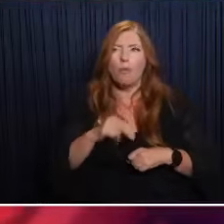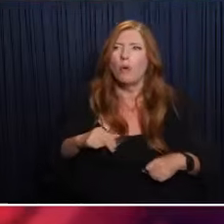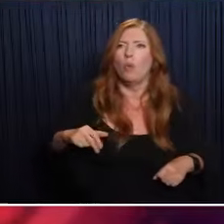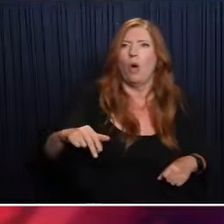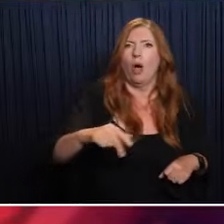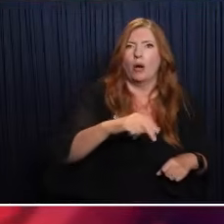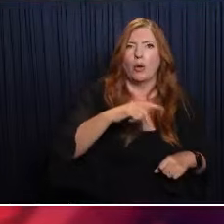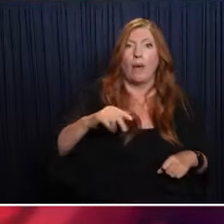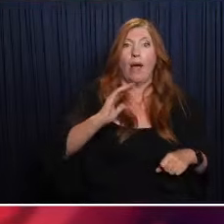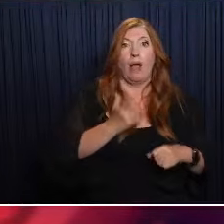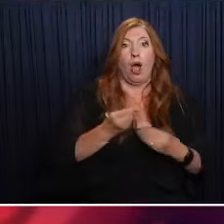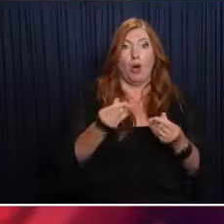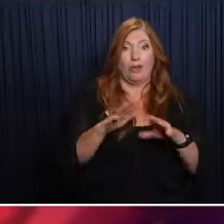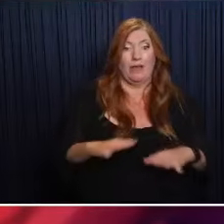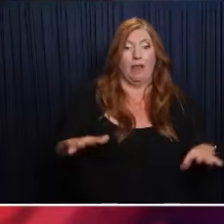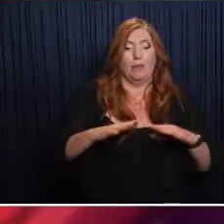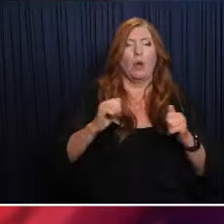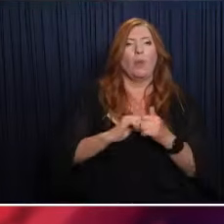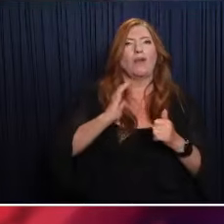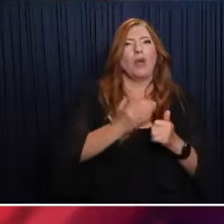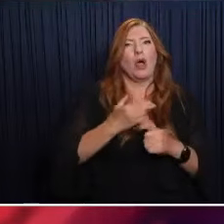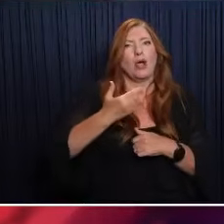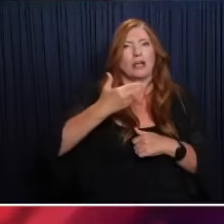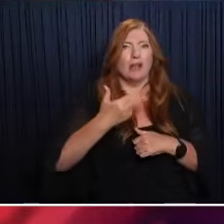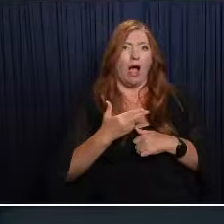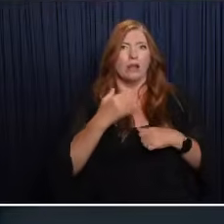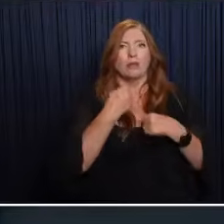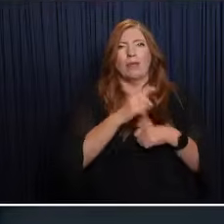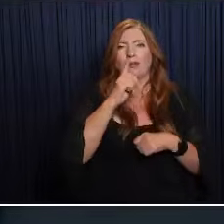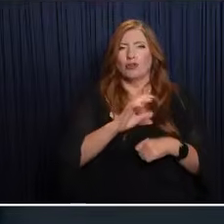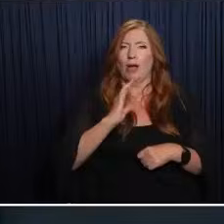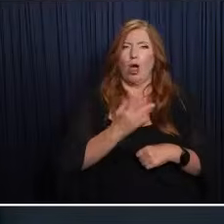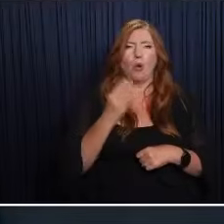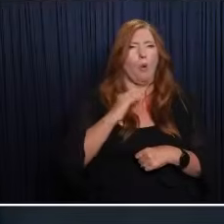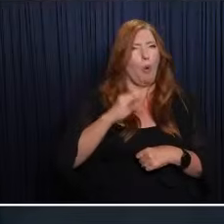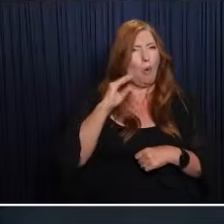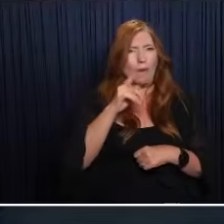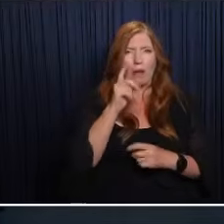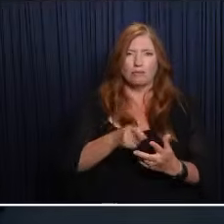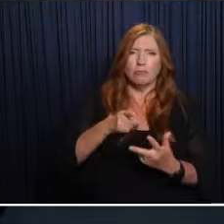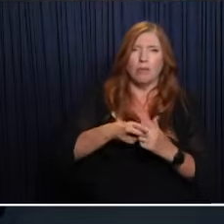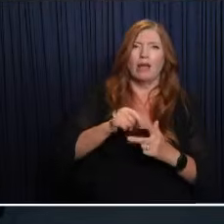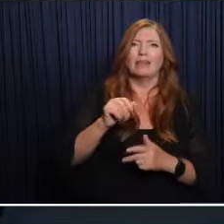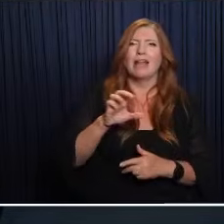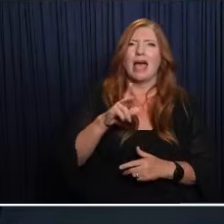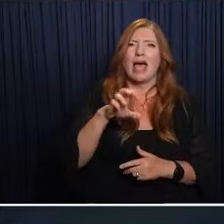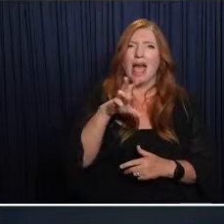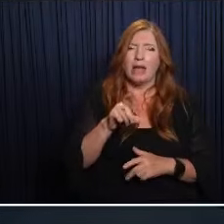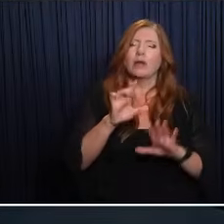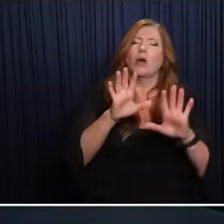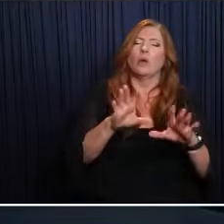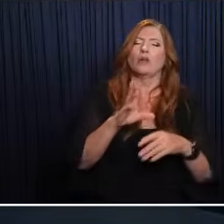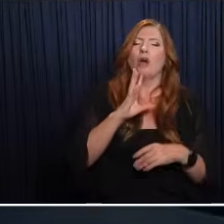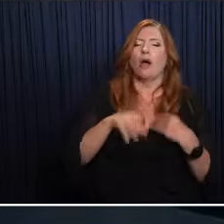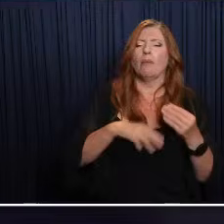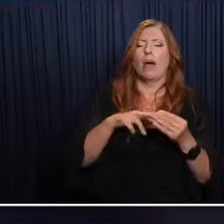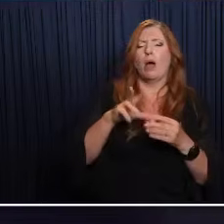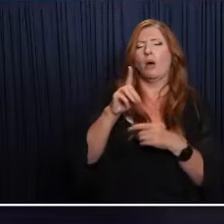LIBERTIES. MY NEIGHBORHOOD WAS TO BE ATTACKED NEXT. WE STOOD IN DEFENSE OF OUR HOMES